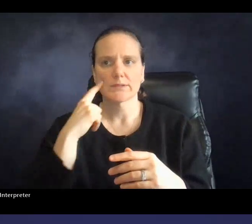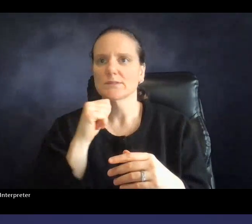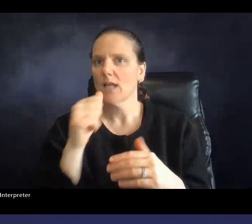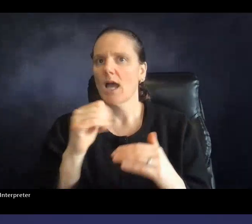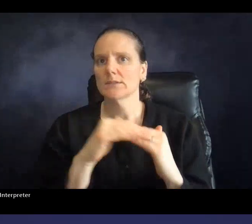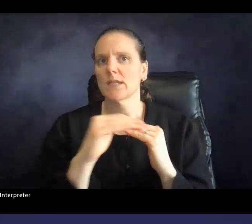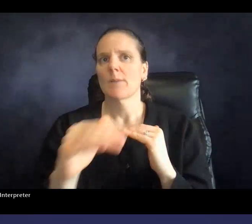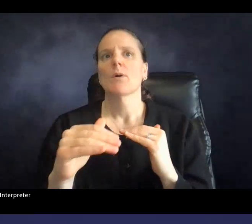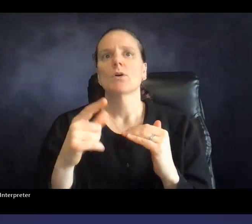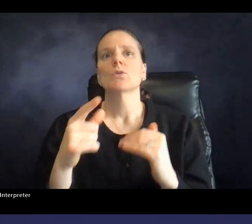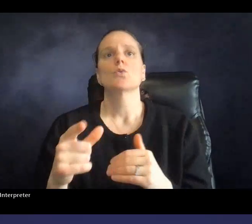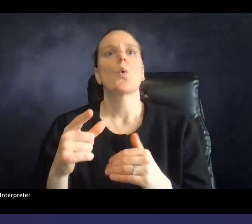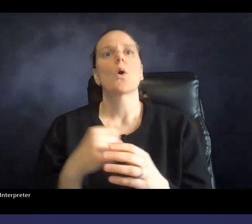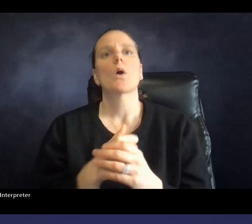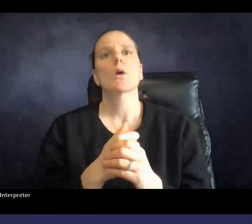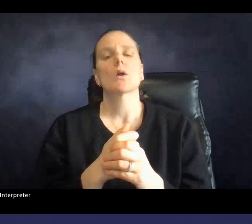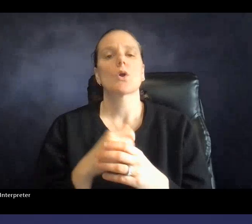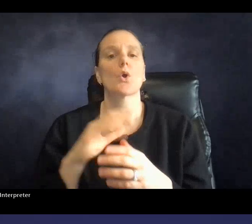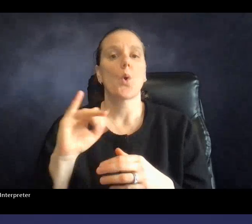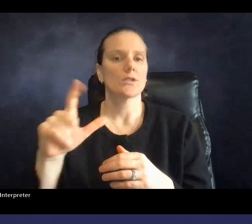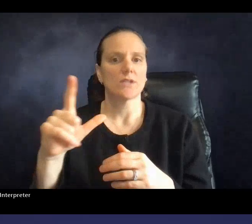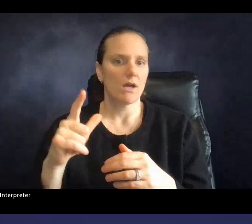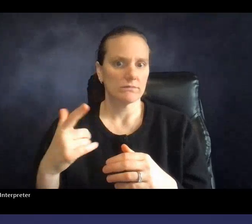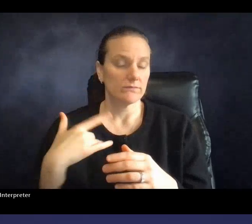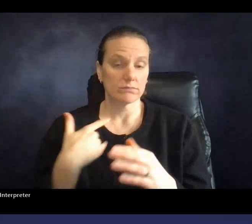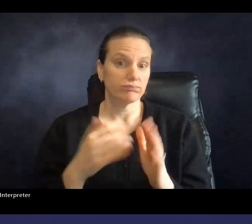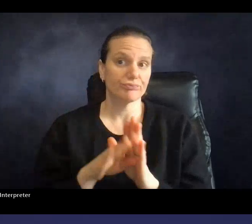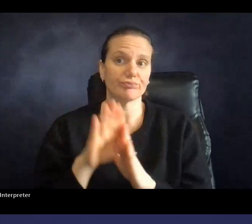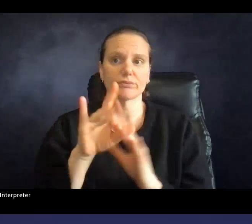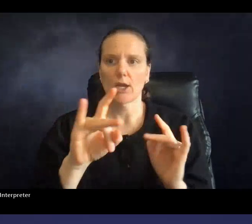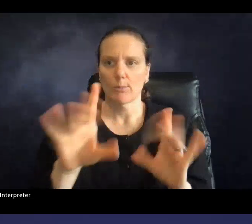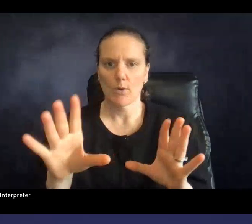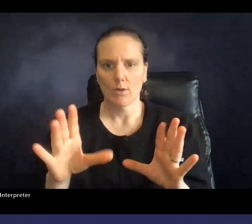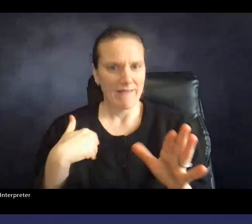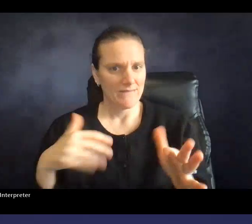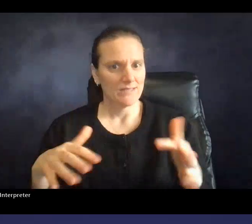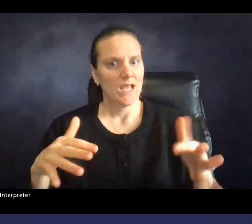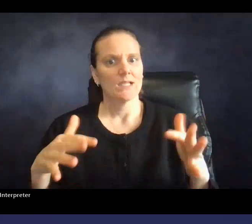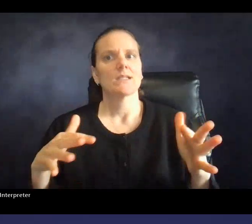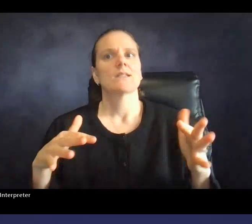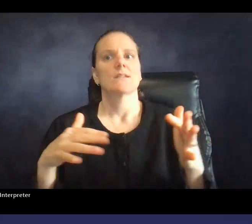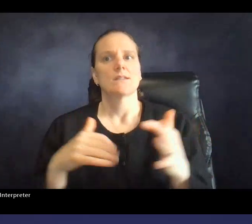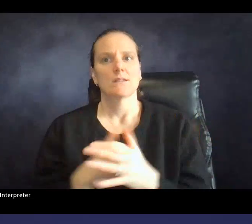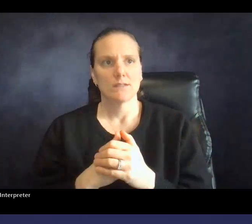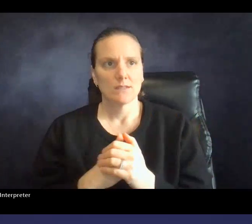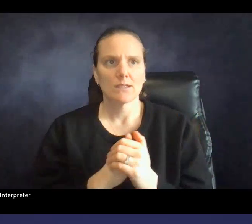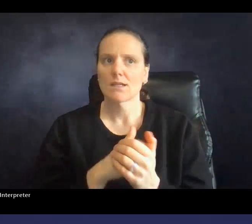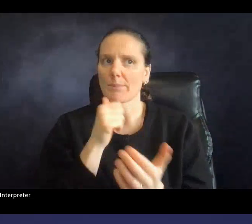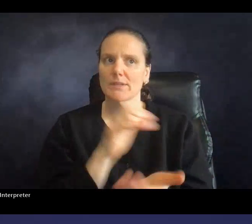your corti cortisol is gonna go through the roof, you're gonna feel terrible. You're gonna have anxiety, you're not gonna be very nice to be around.